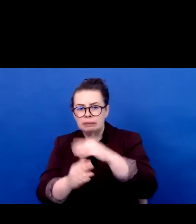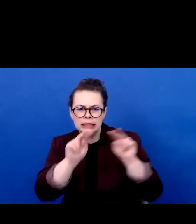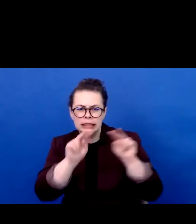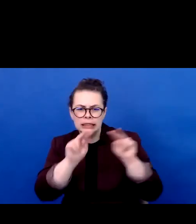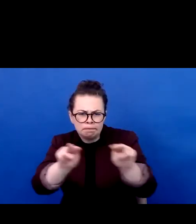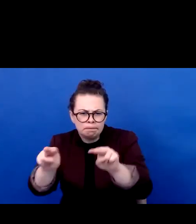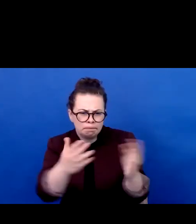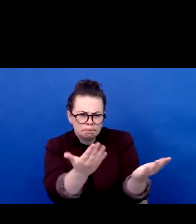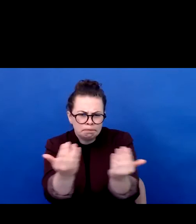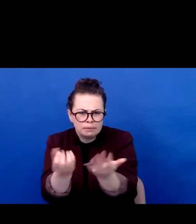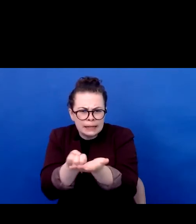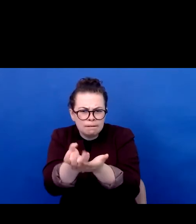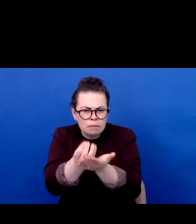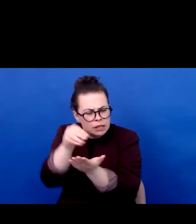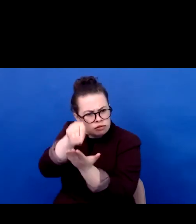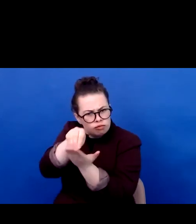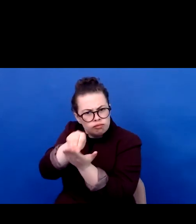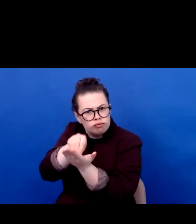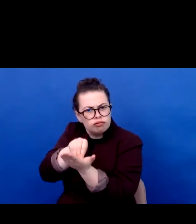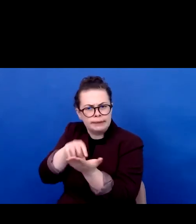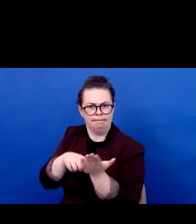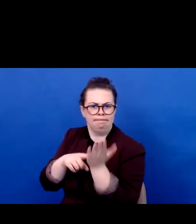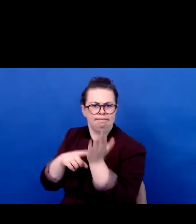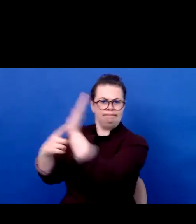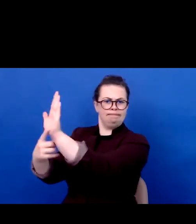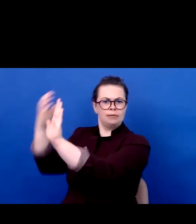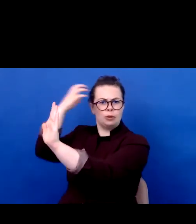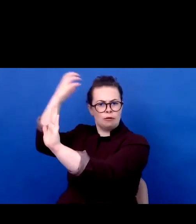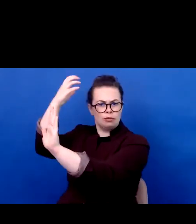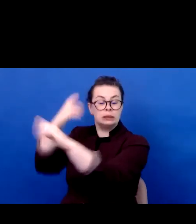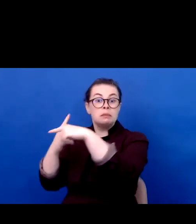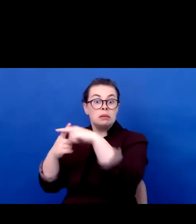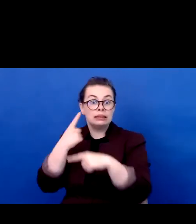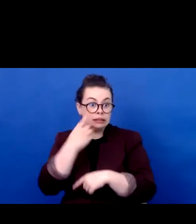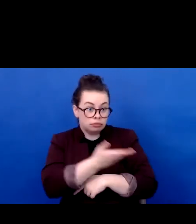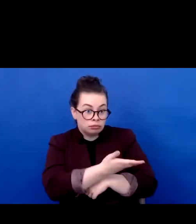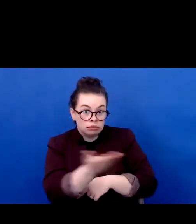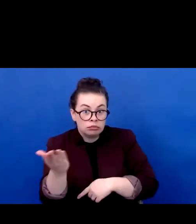and also ensure that how many of them get the access to justice that they needed